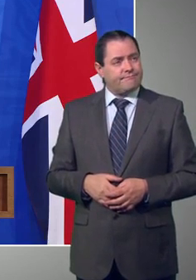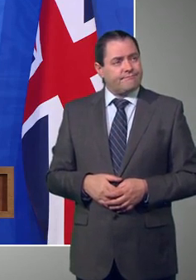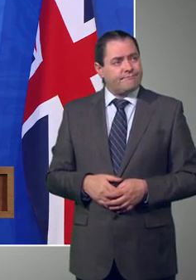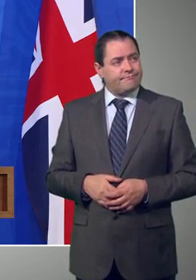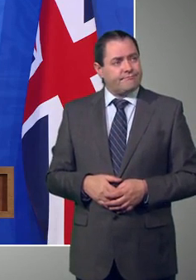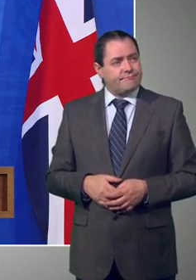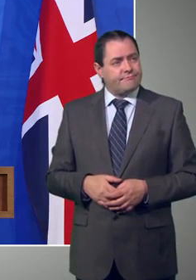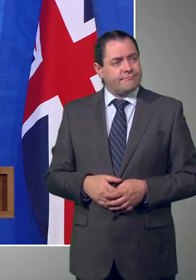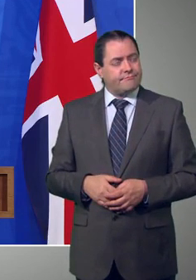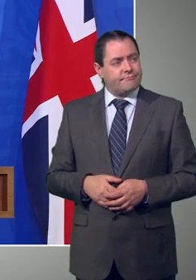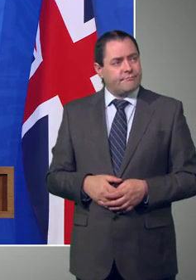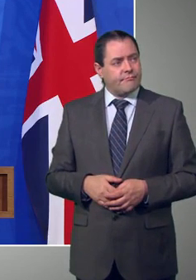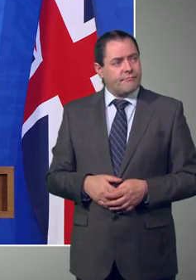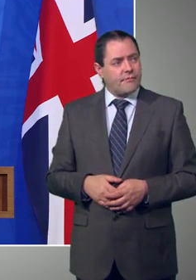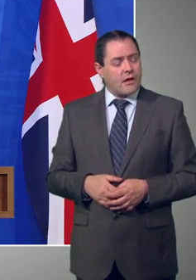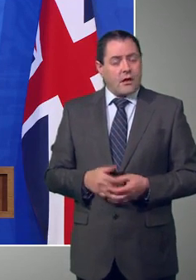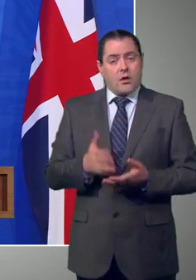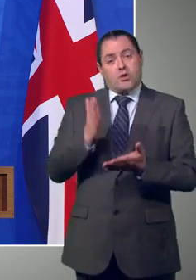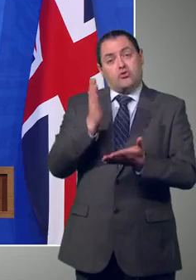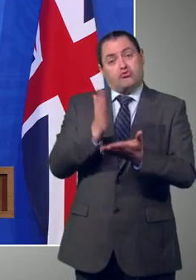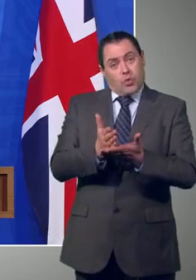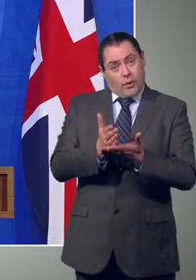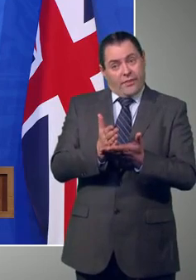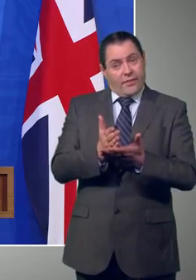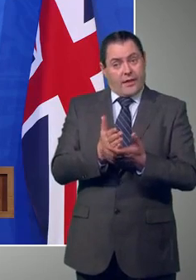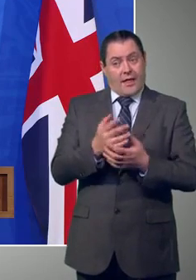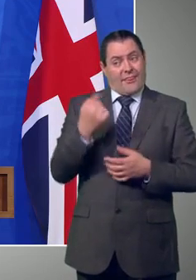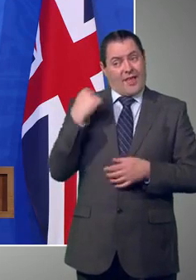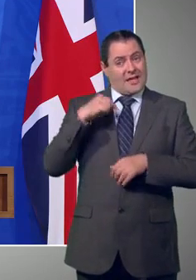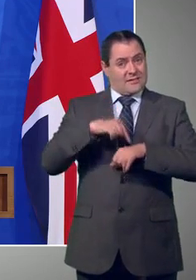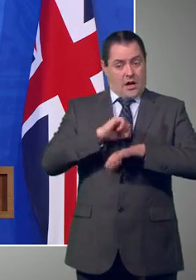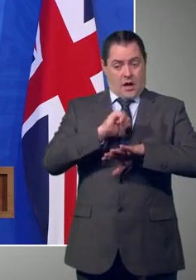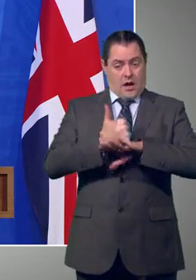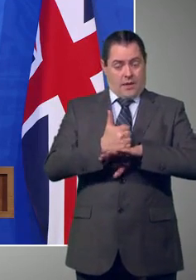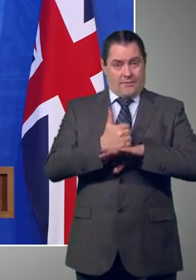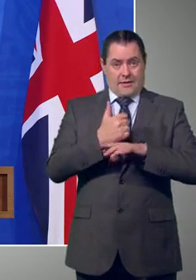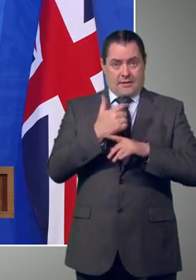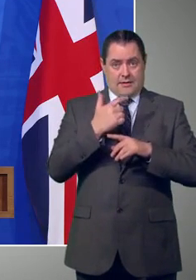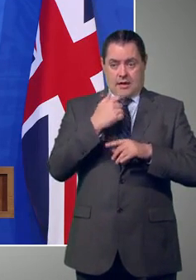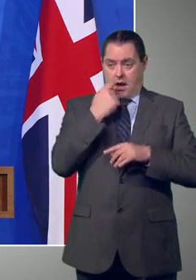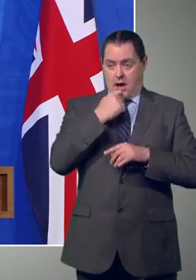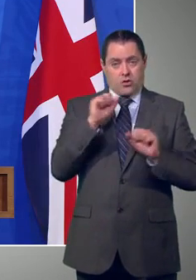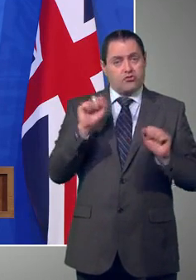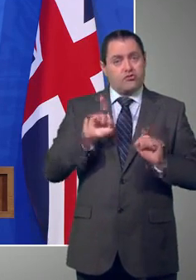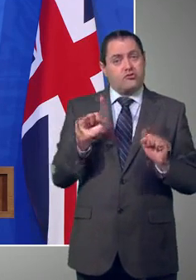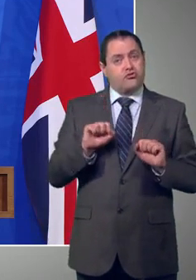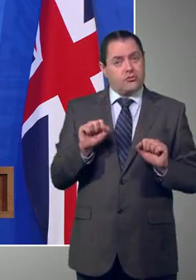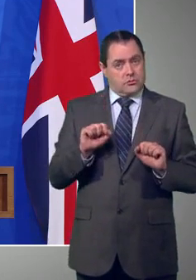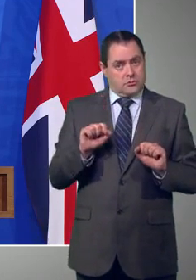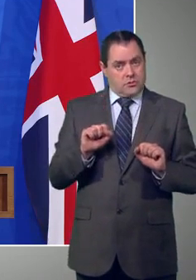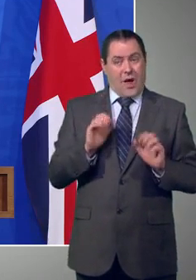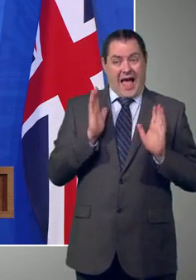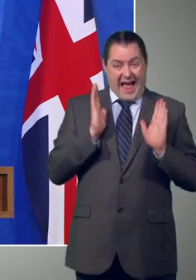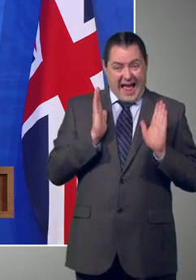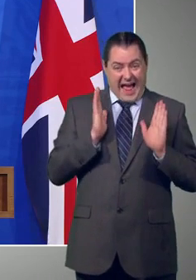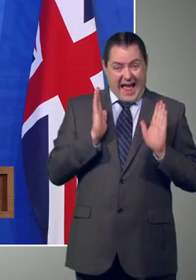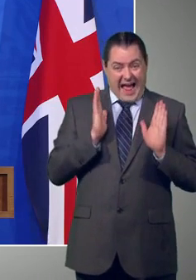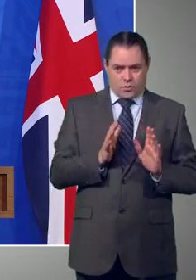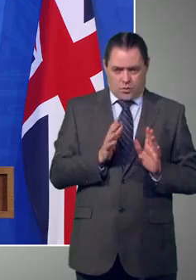is that because we didn't have the testing capacity, it wasn't possible until we built that